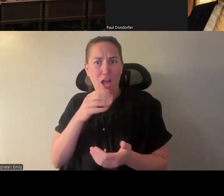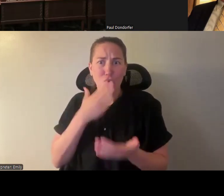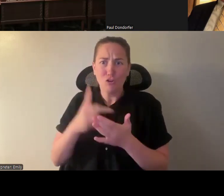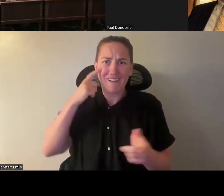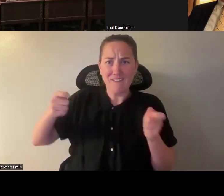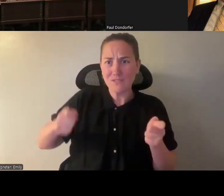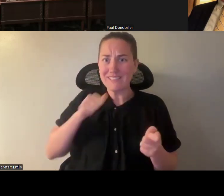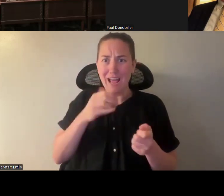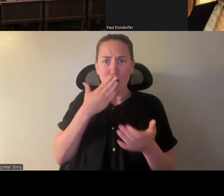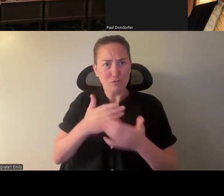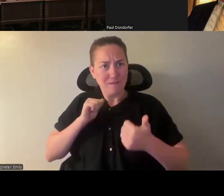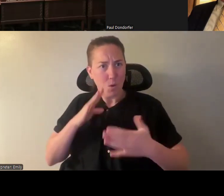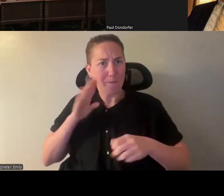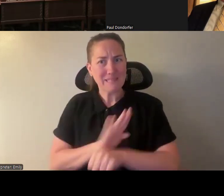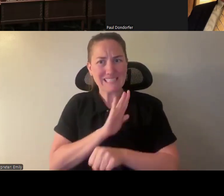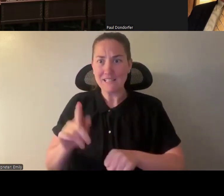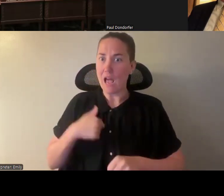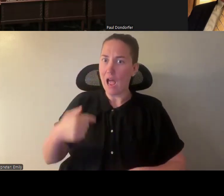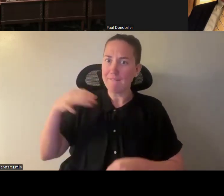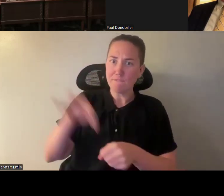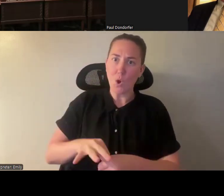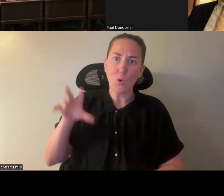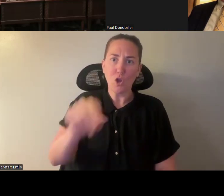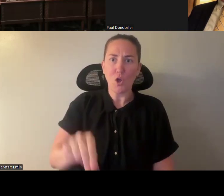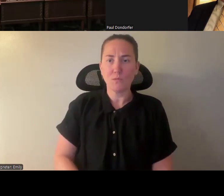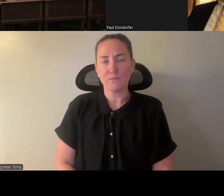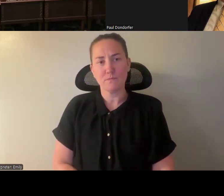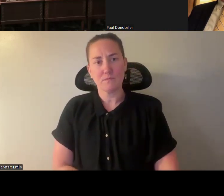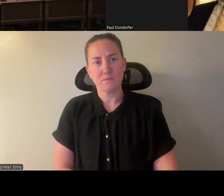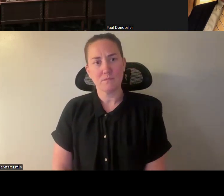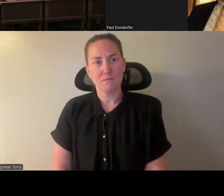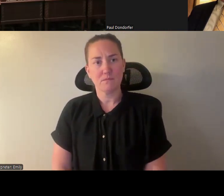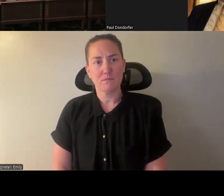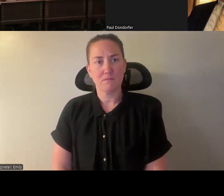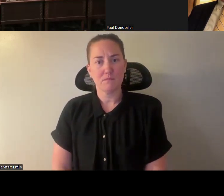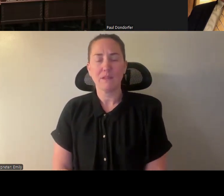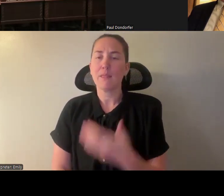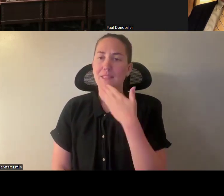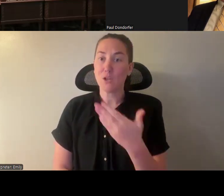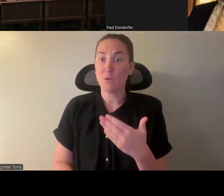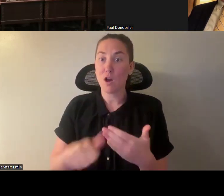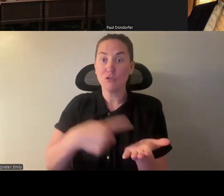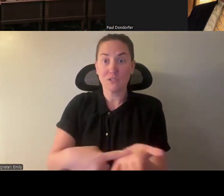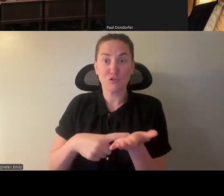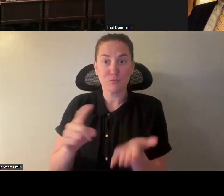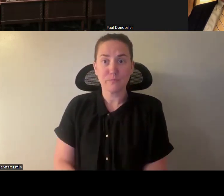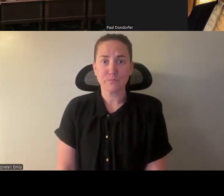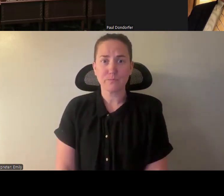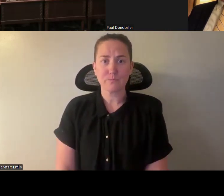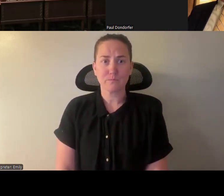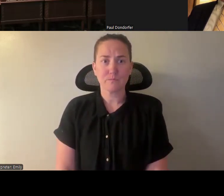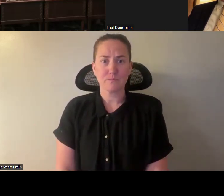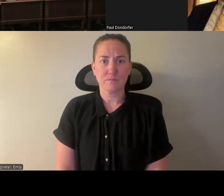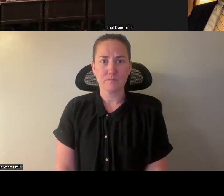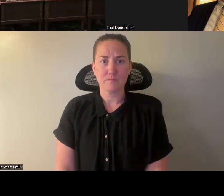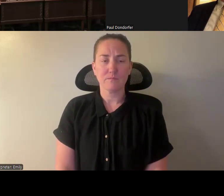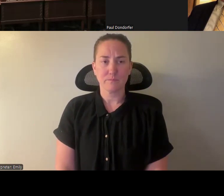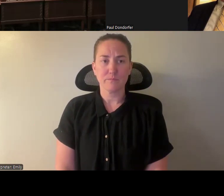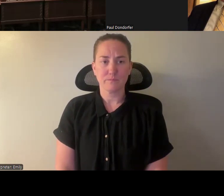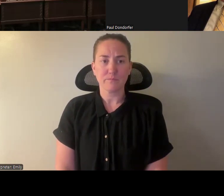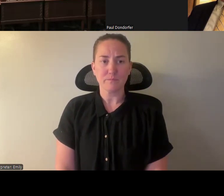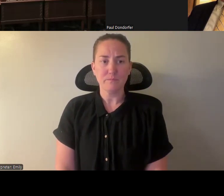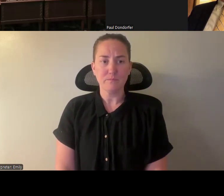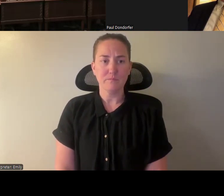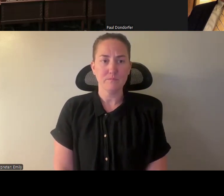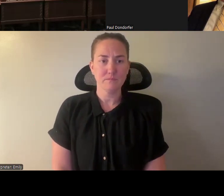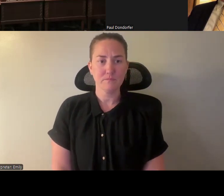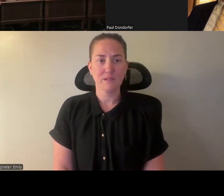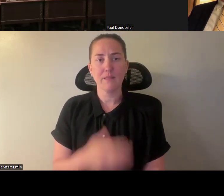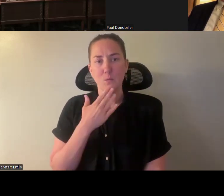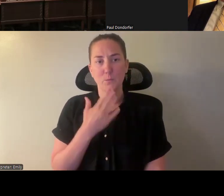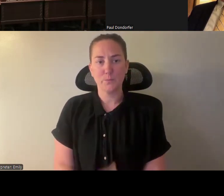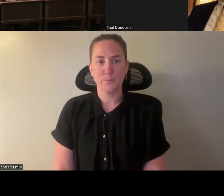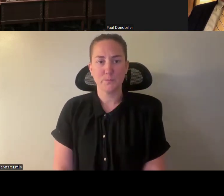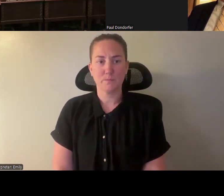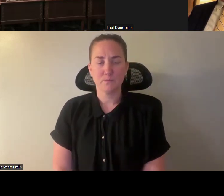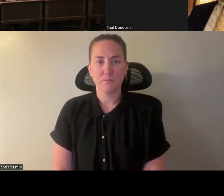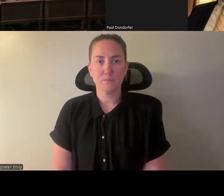It's not a good way to do business and I am voting no Thank you Any other discussion Let's say true